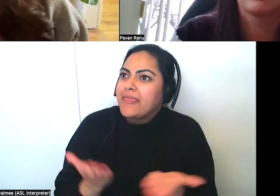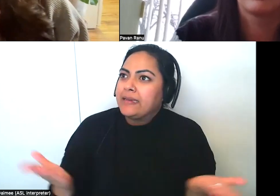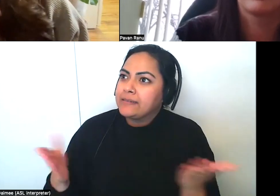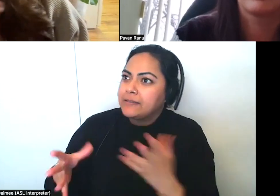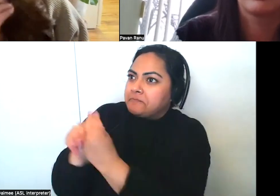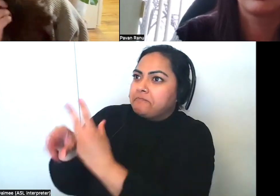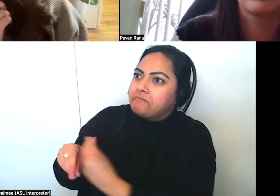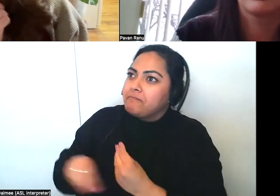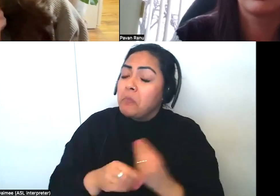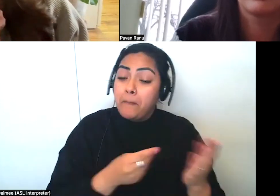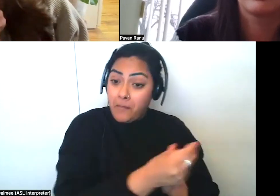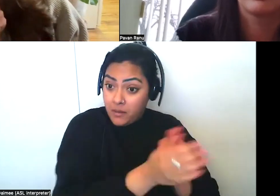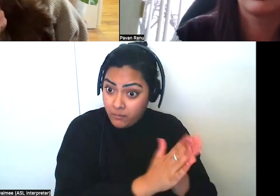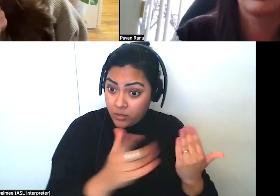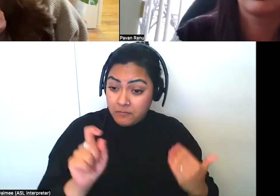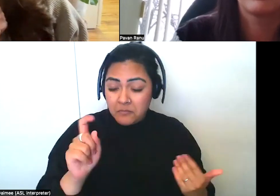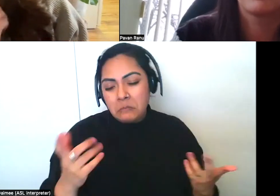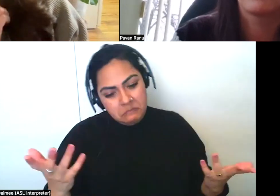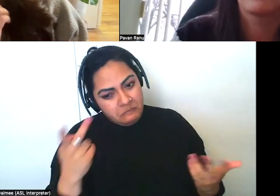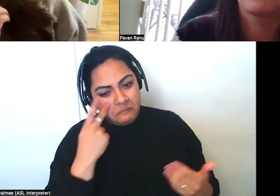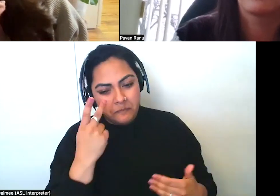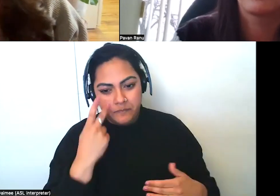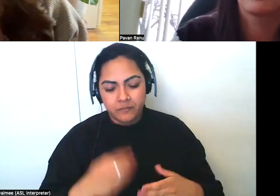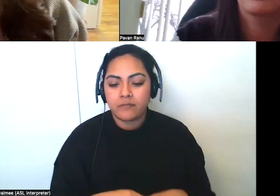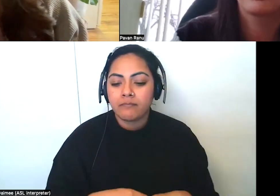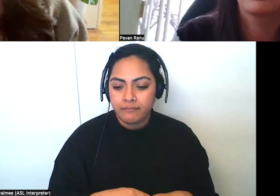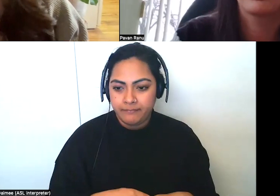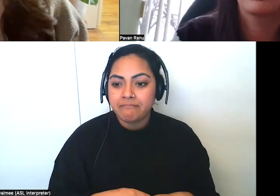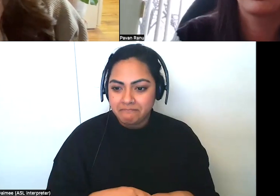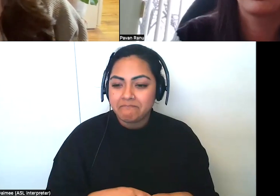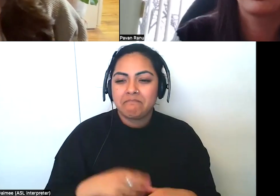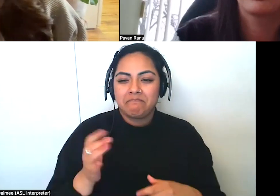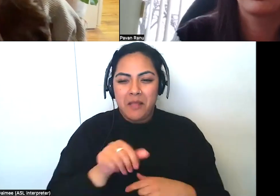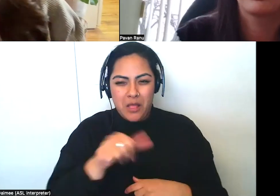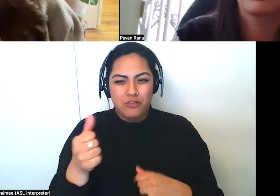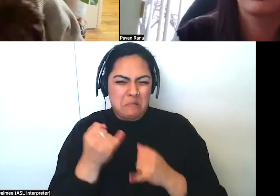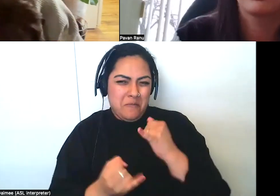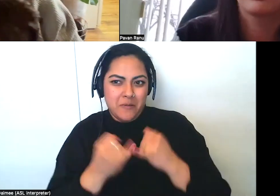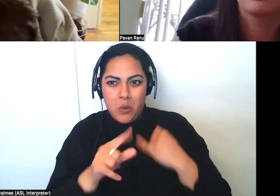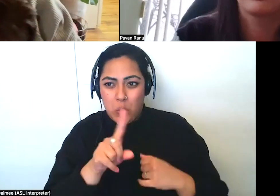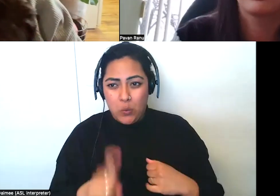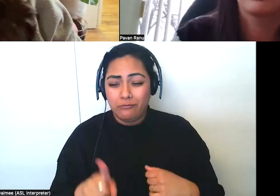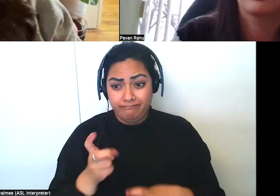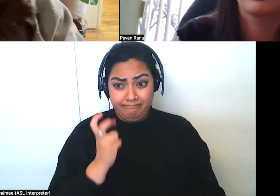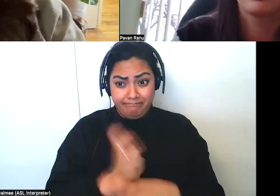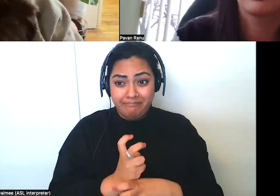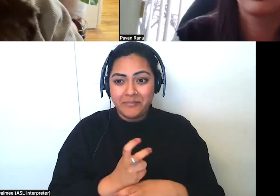the hardest question on the list, "What other weird trends do you think we'll see by next